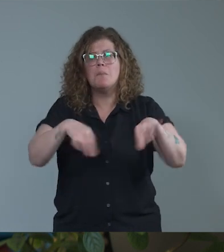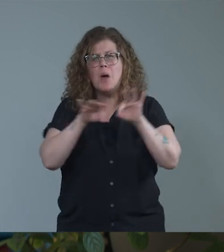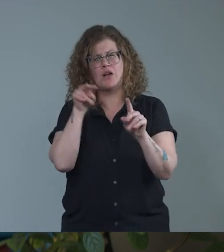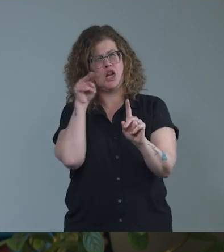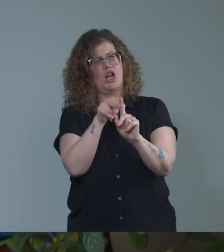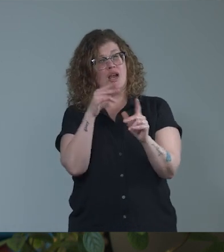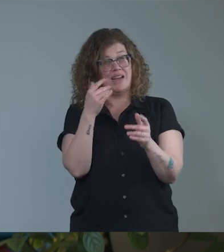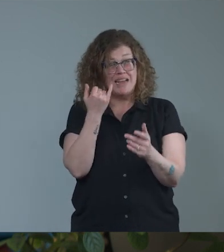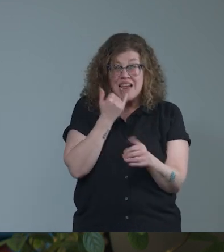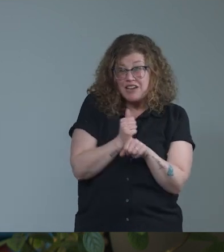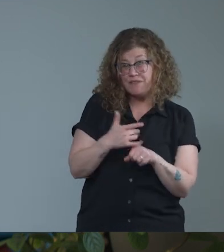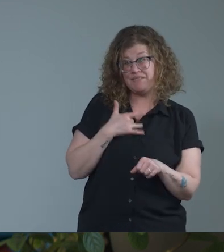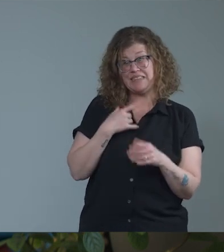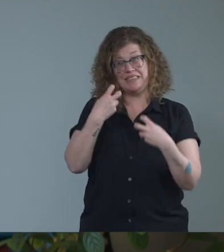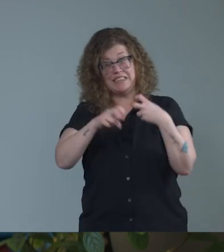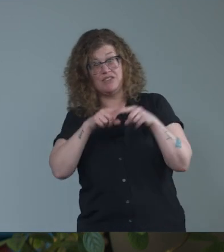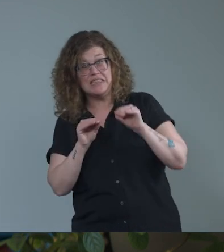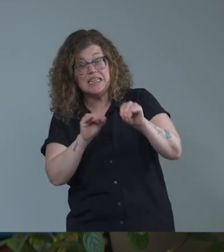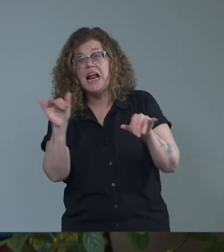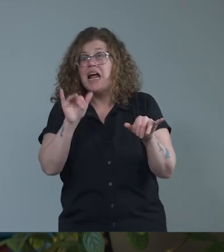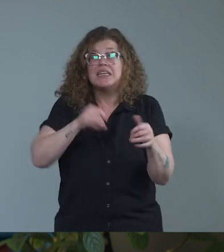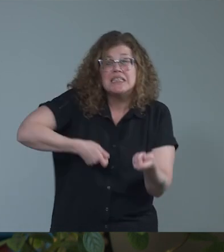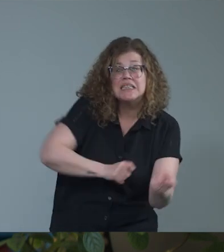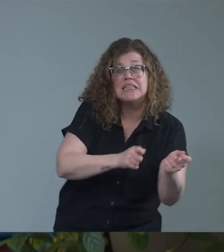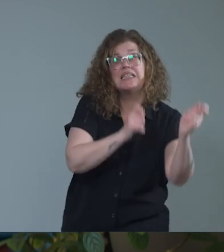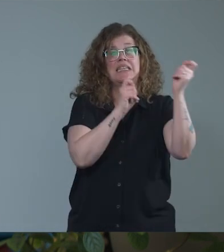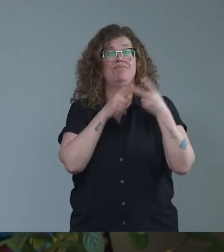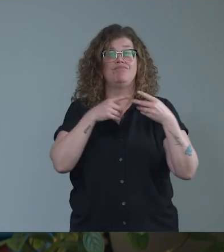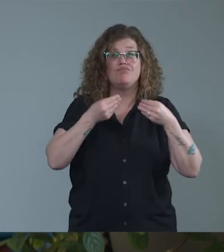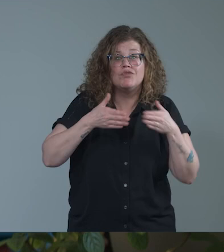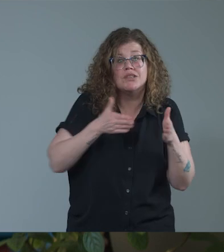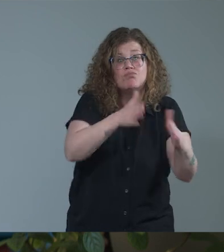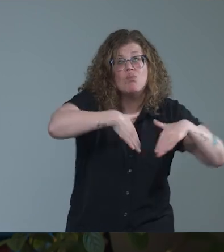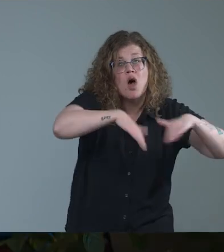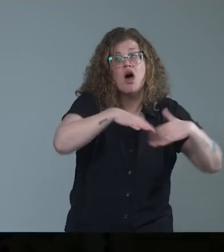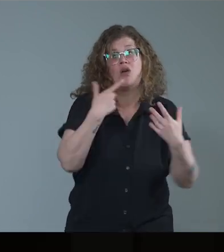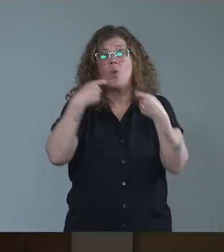just all to get to the point I thought was wonderful, was enough.